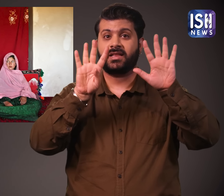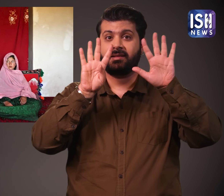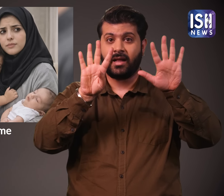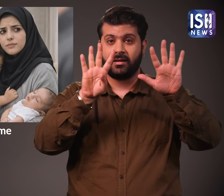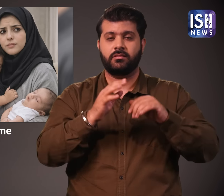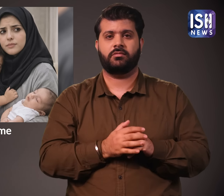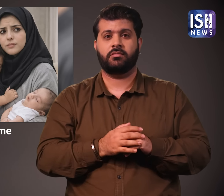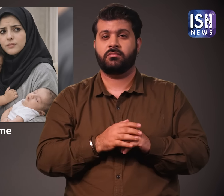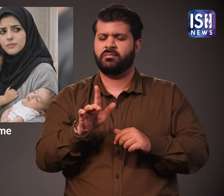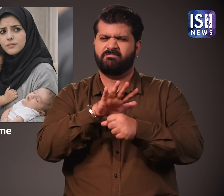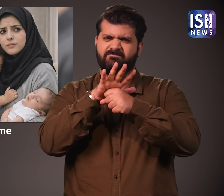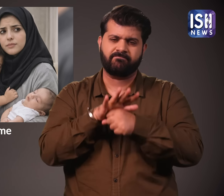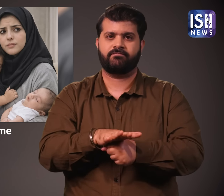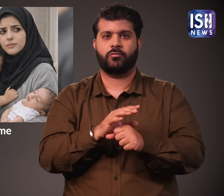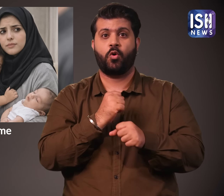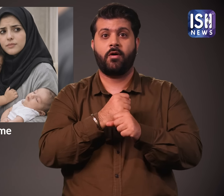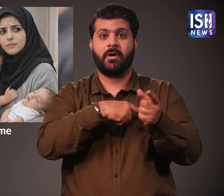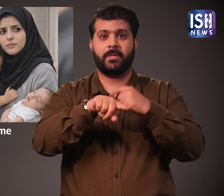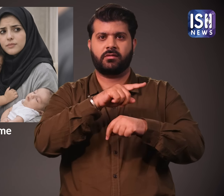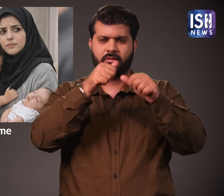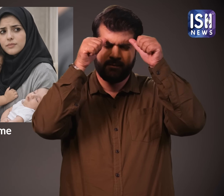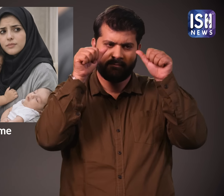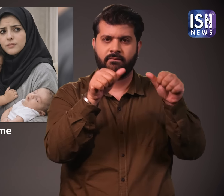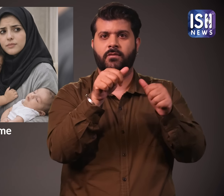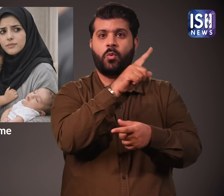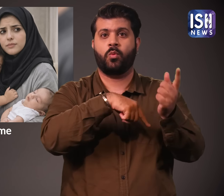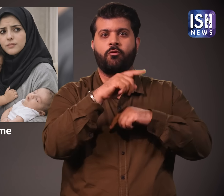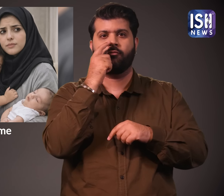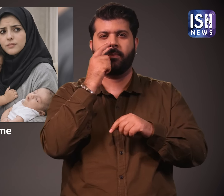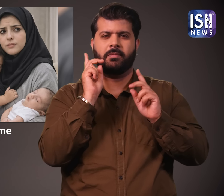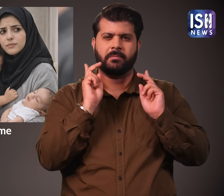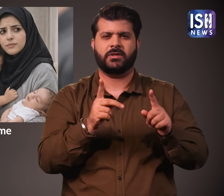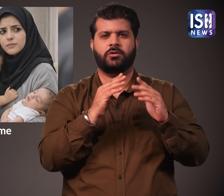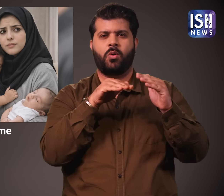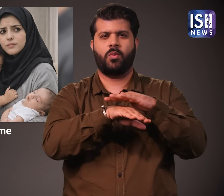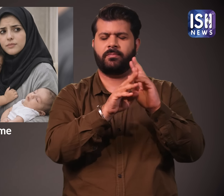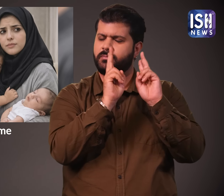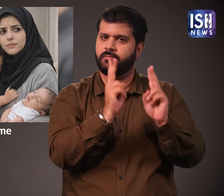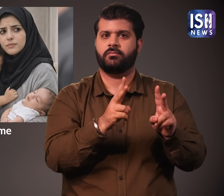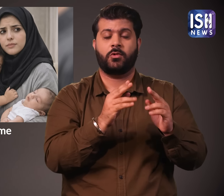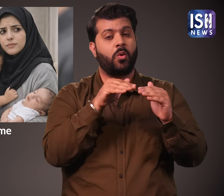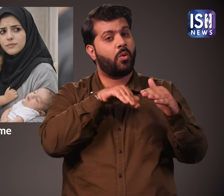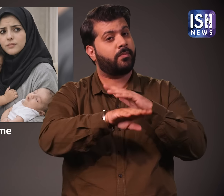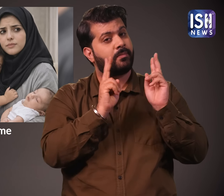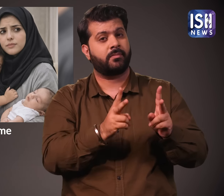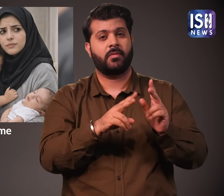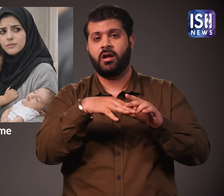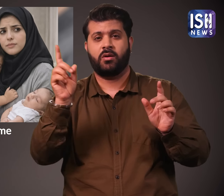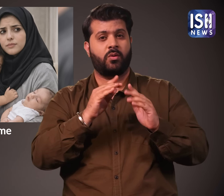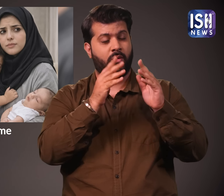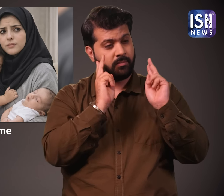9. Government policies encouraged and pressurised women to stay home,